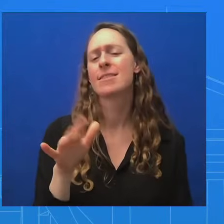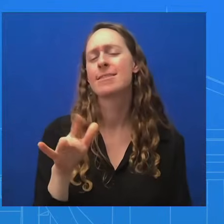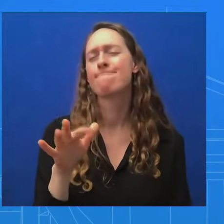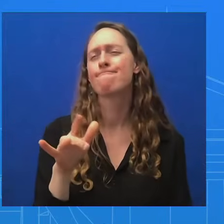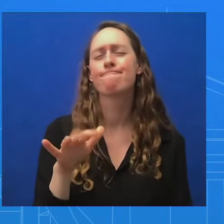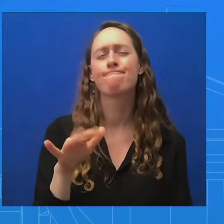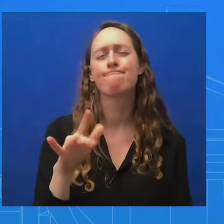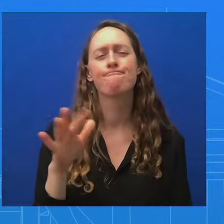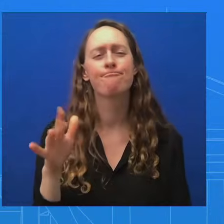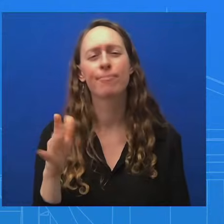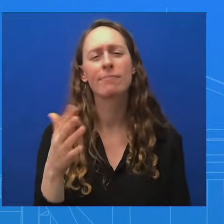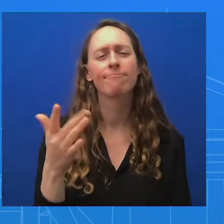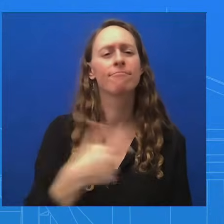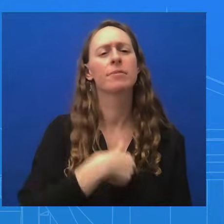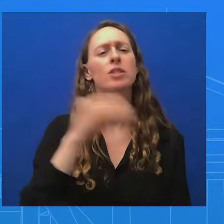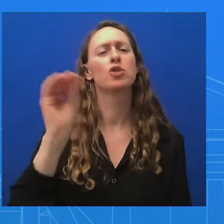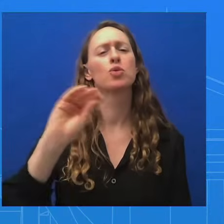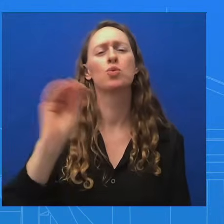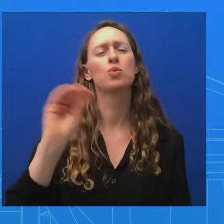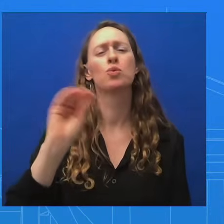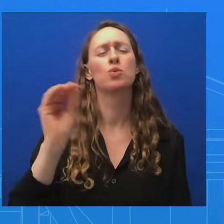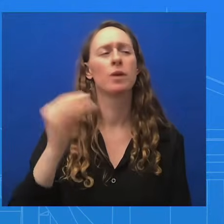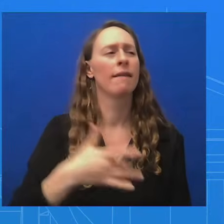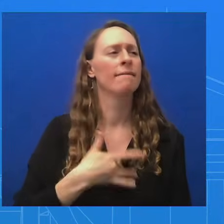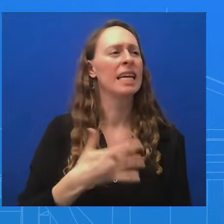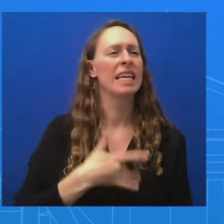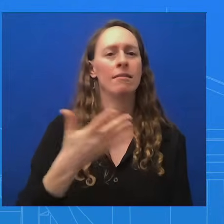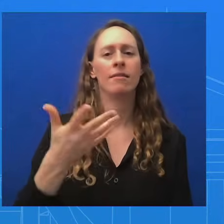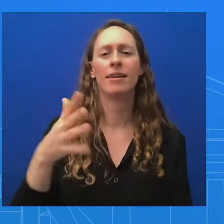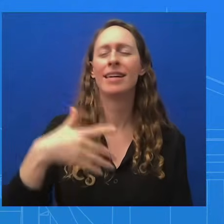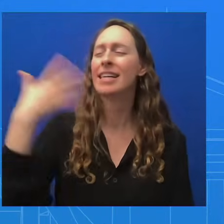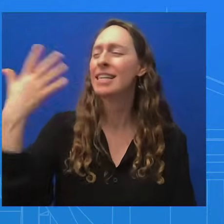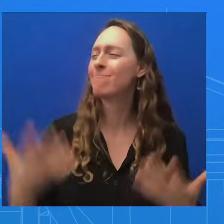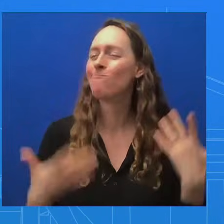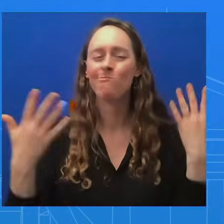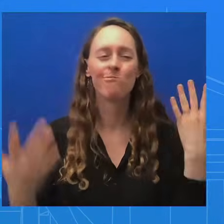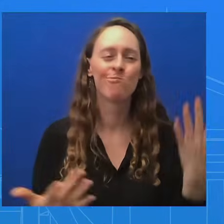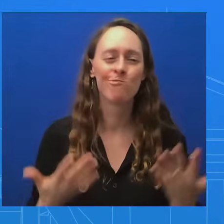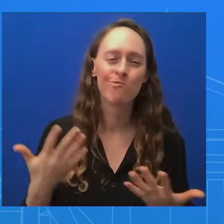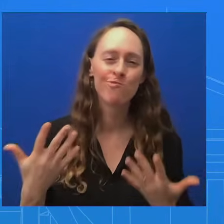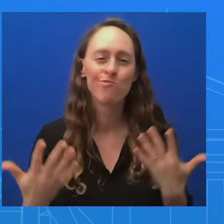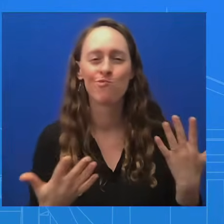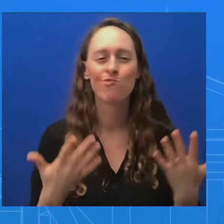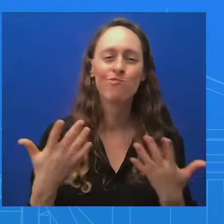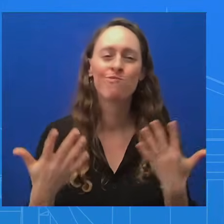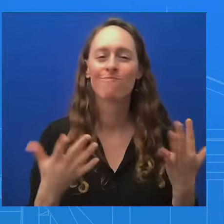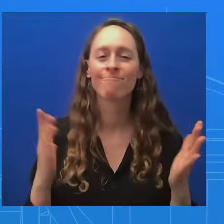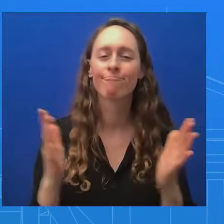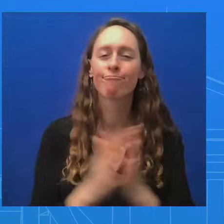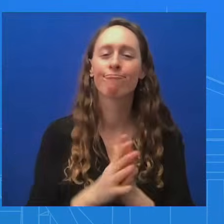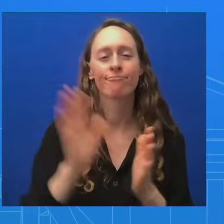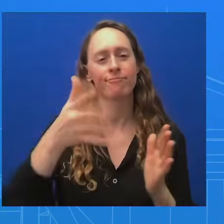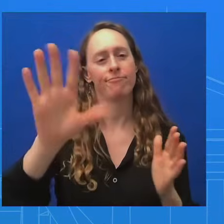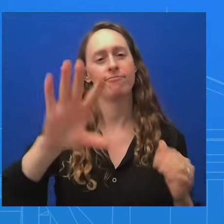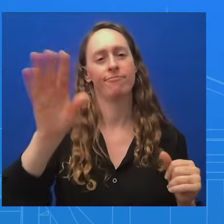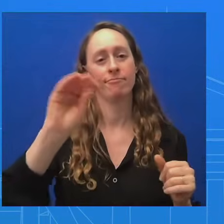deliberate efforts to commit war crimes by the Israeli Defense Forces. Ms. Jean-Pierre: Go ahead.